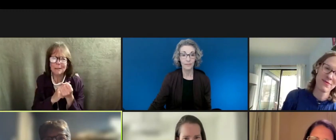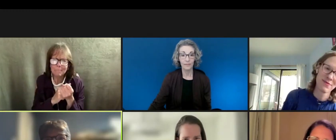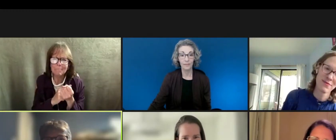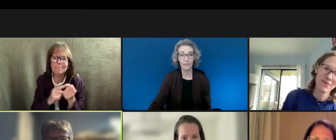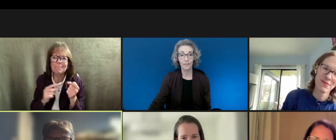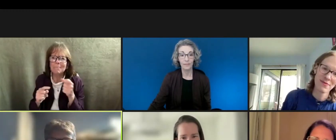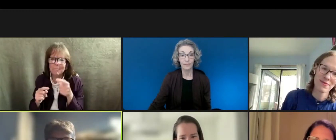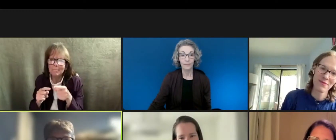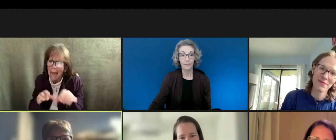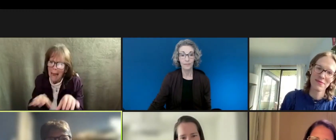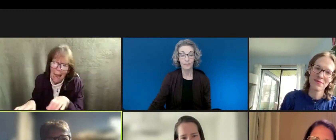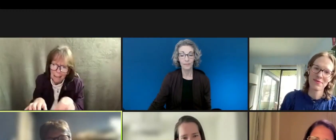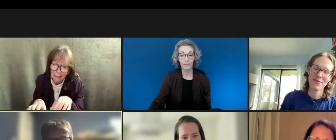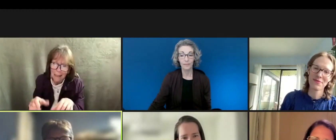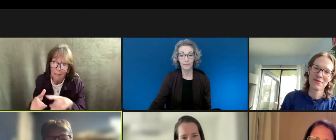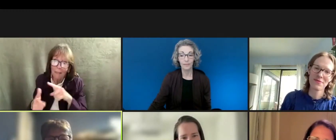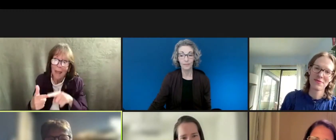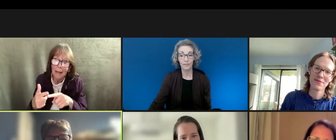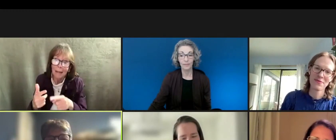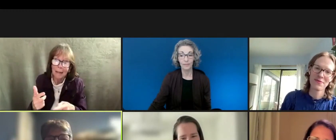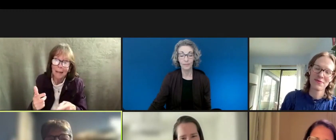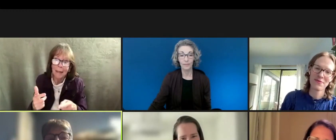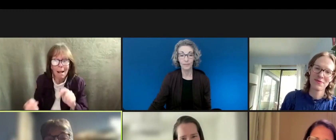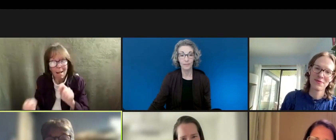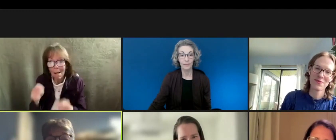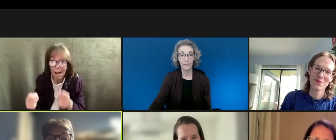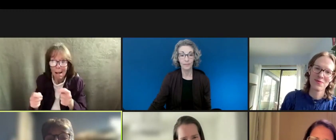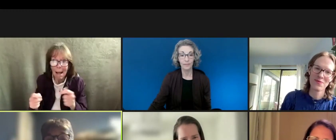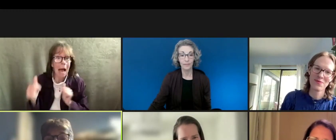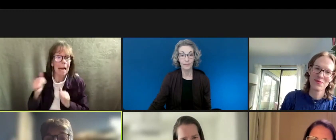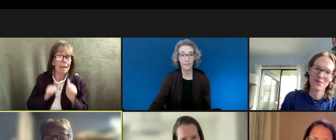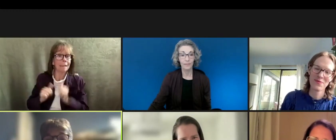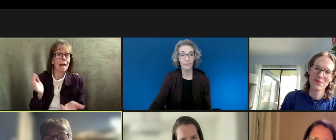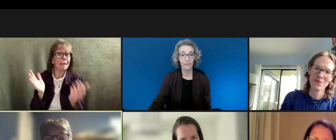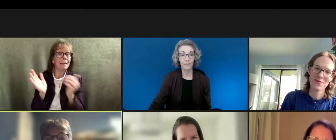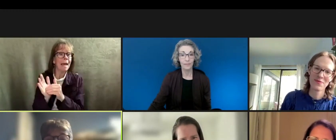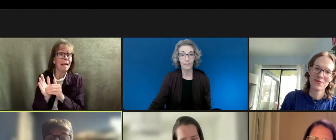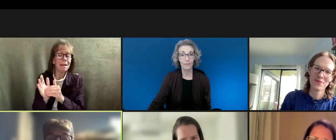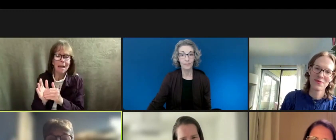found some ways to make them easier and better for both sides, realizing and